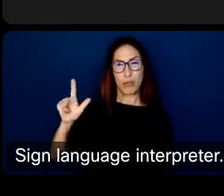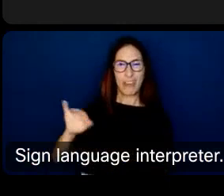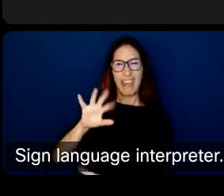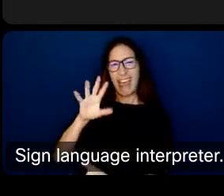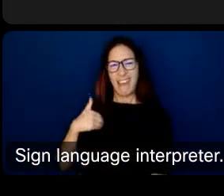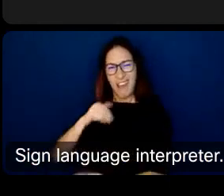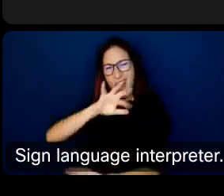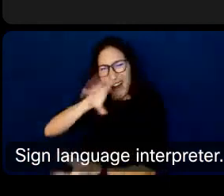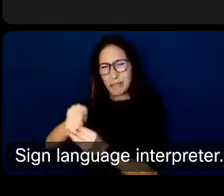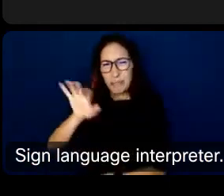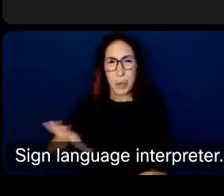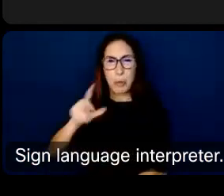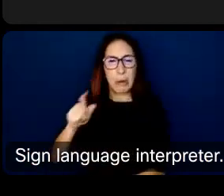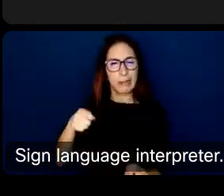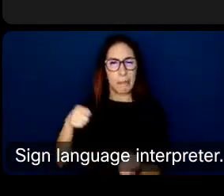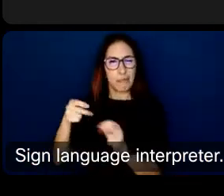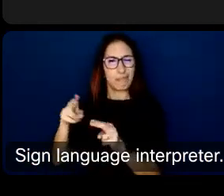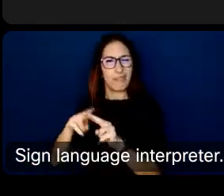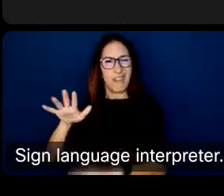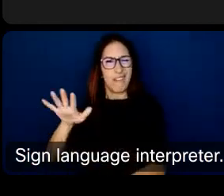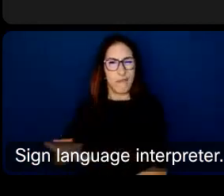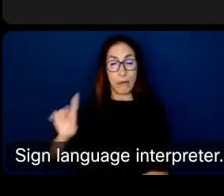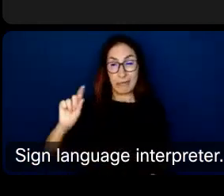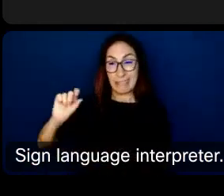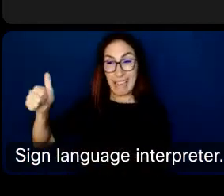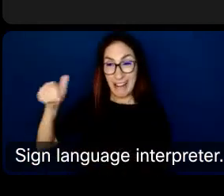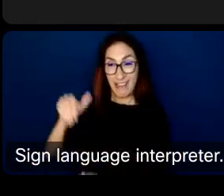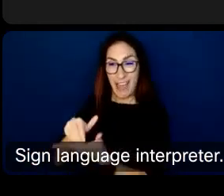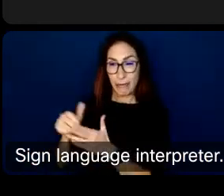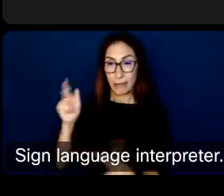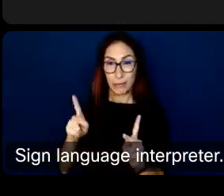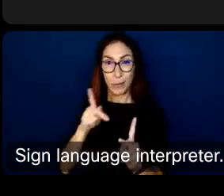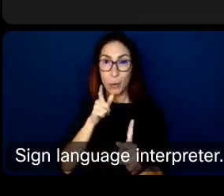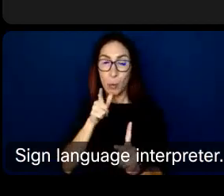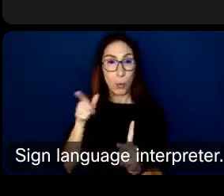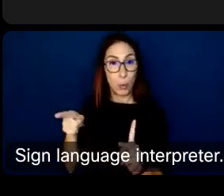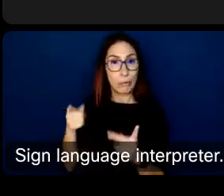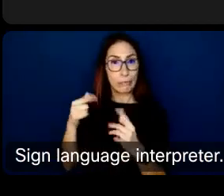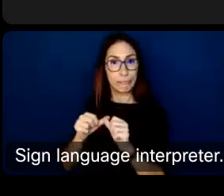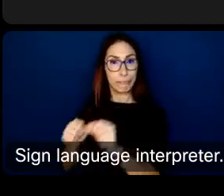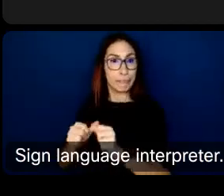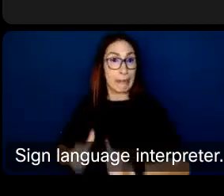up the number, around 10,000 persons living in Minnesota with